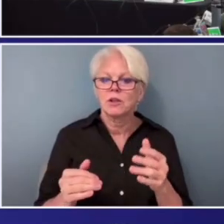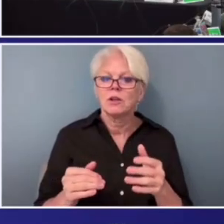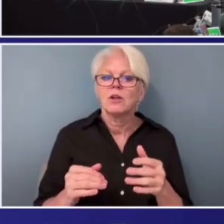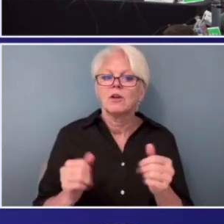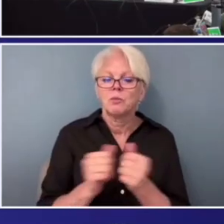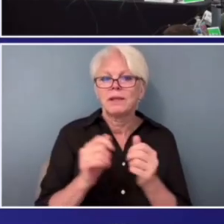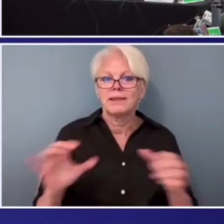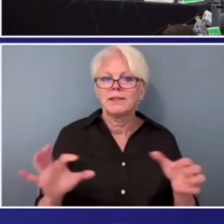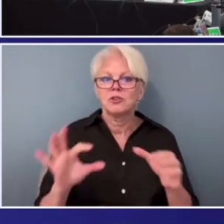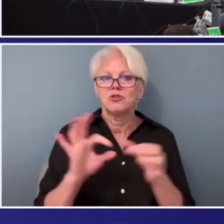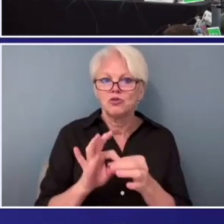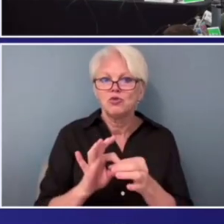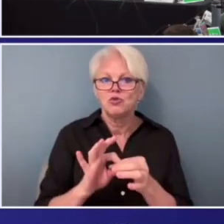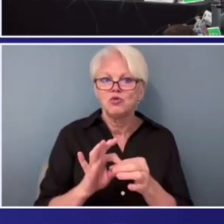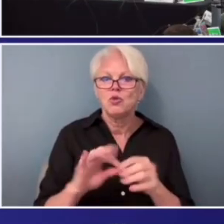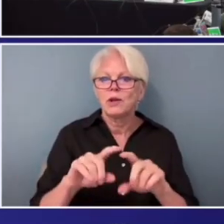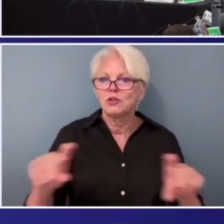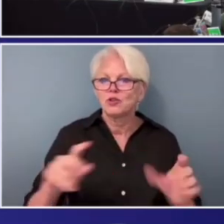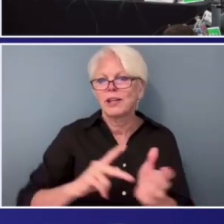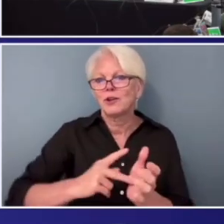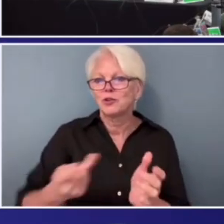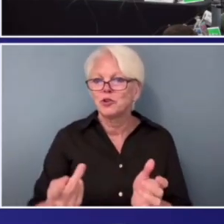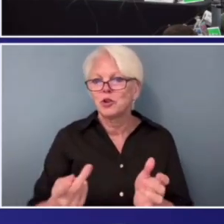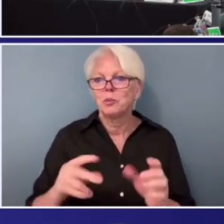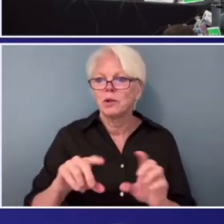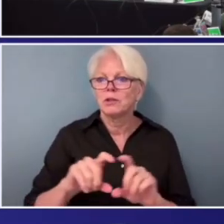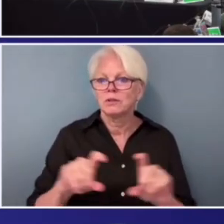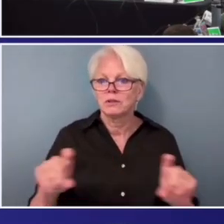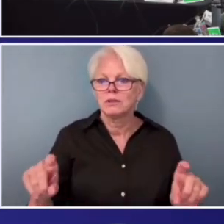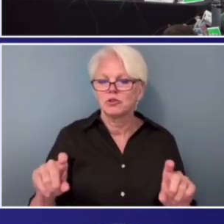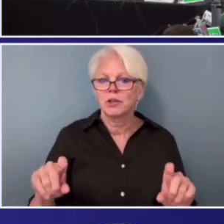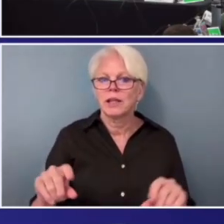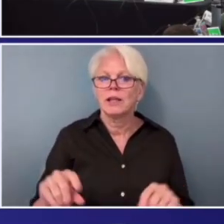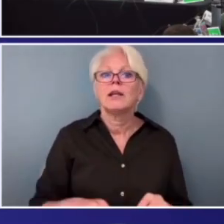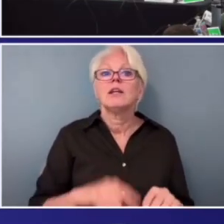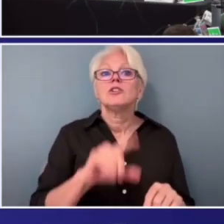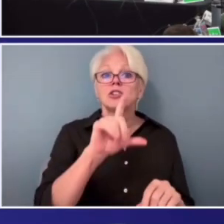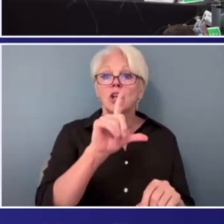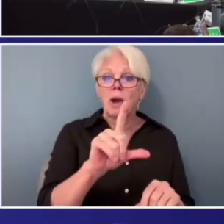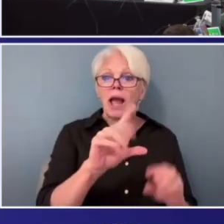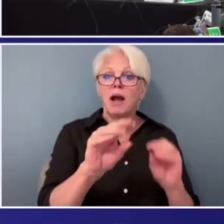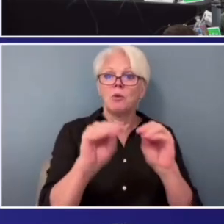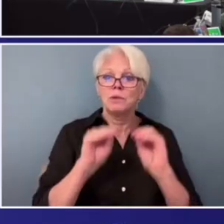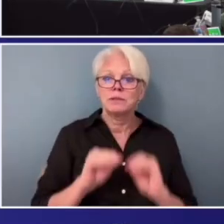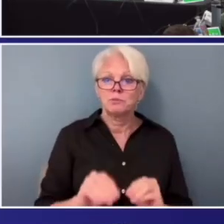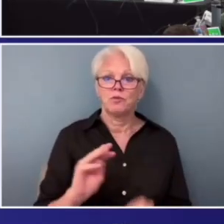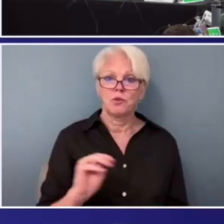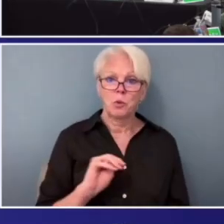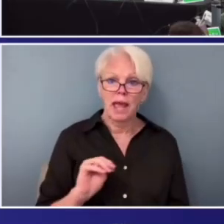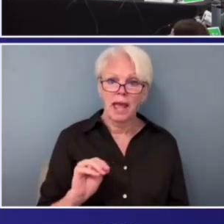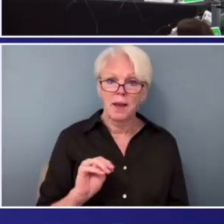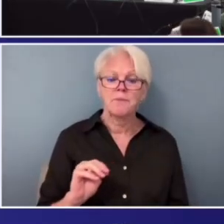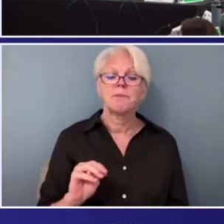dual degree. And then we've moved what was (l) to (m). And so as we go through this,